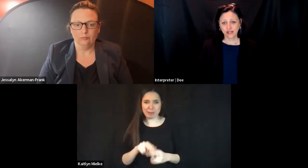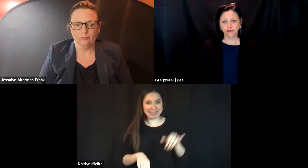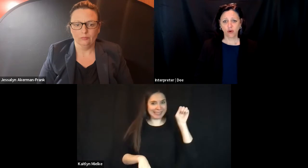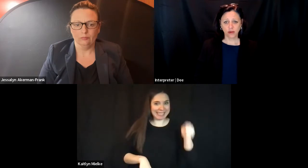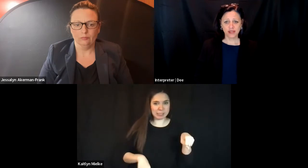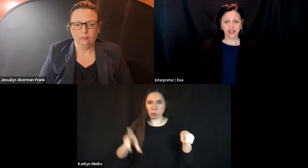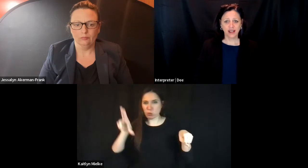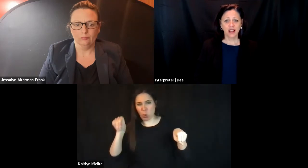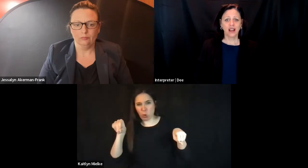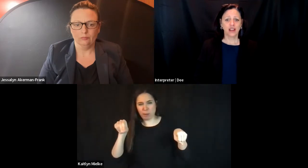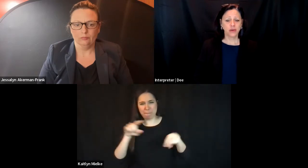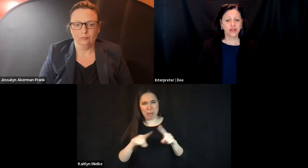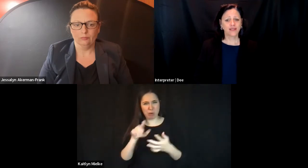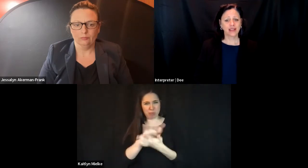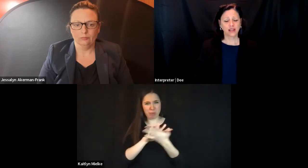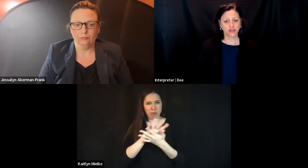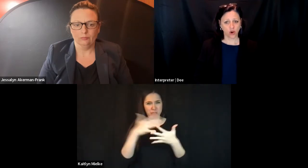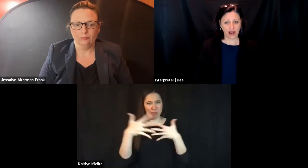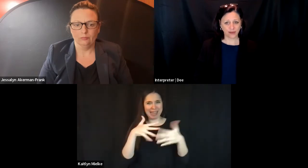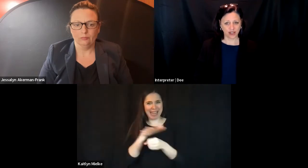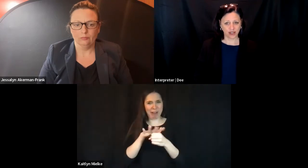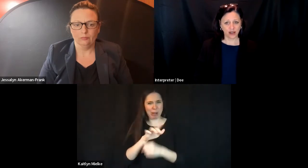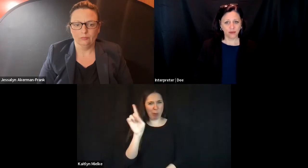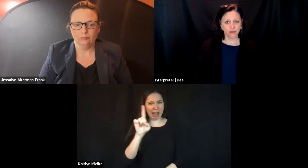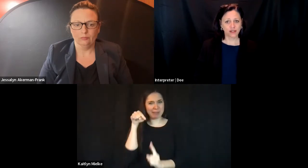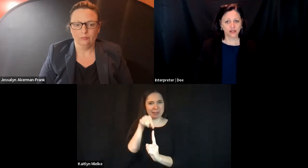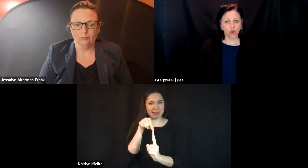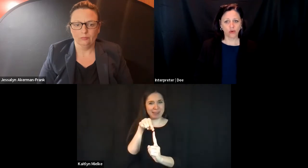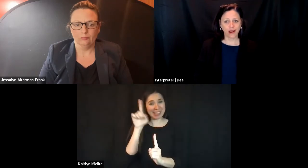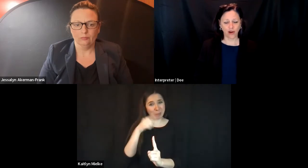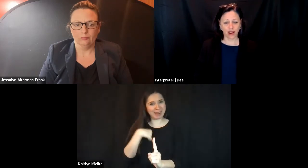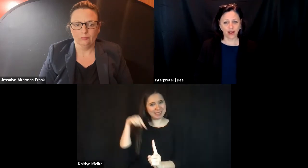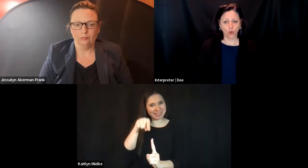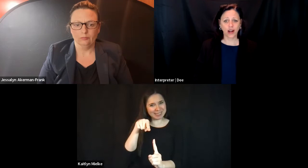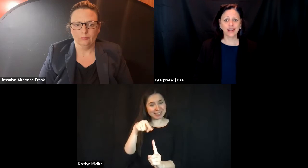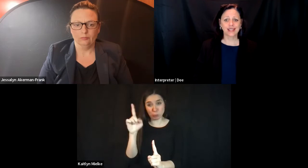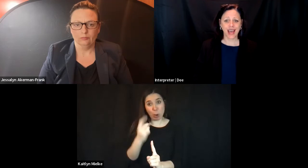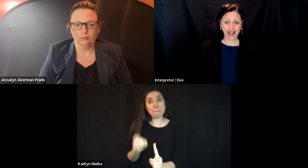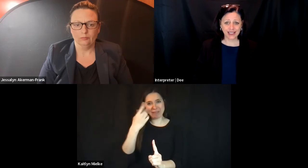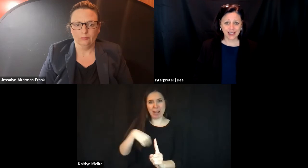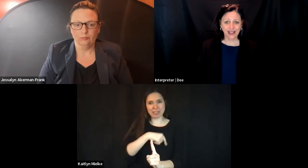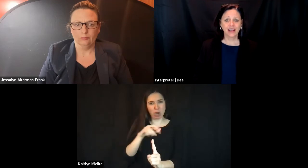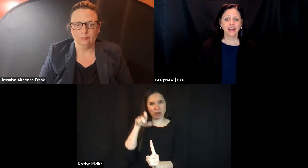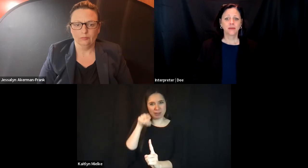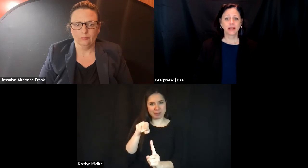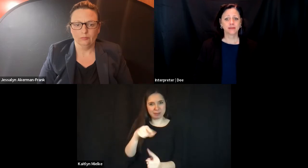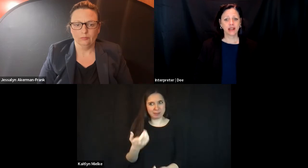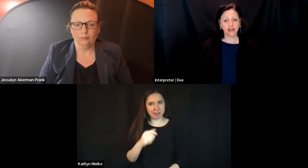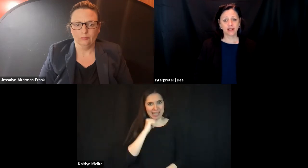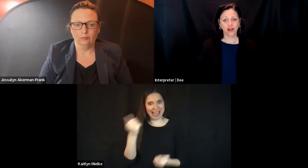So eventually, though, yes, I will qualify to be under the blind group, but right not at this point I don't. So services and forms, you either have a yes or no option. But there's no gray area.